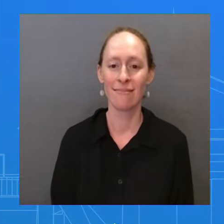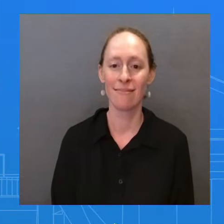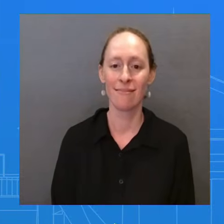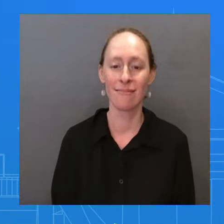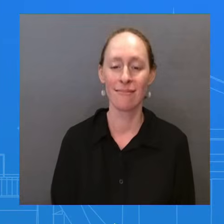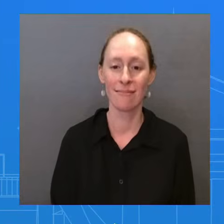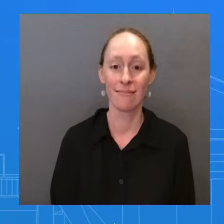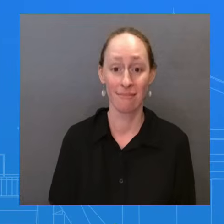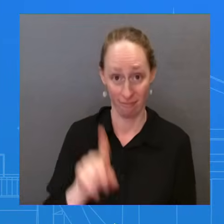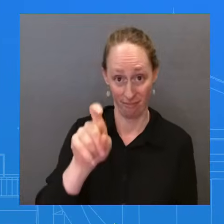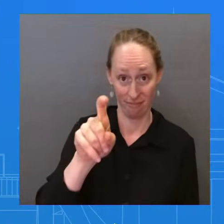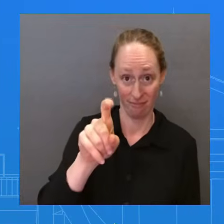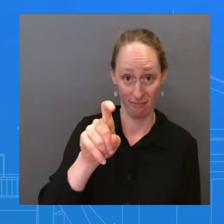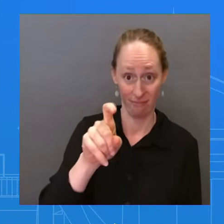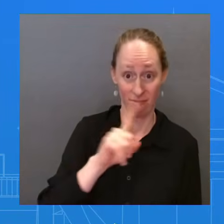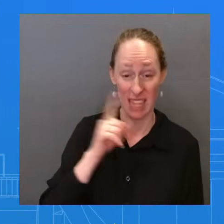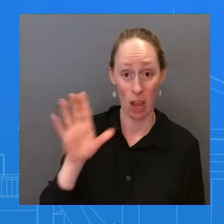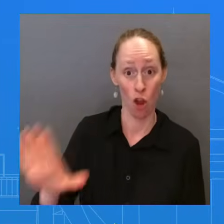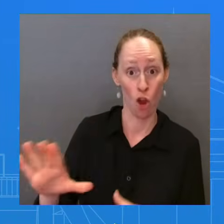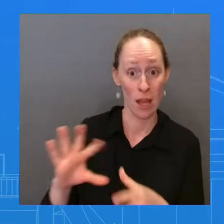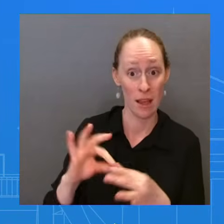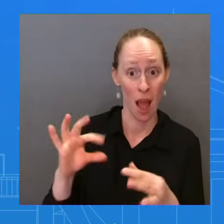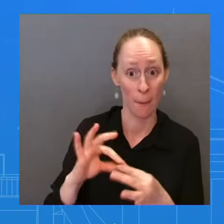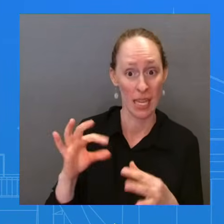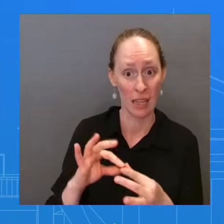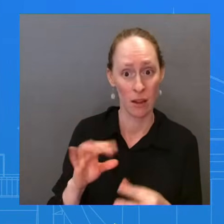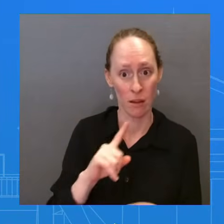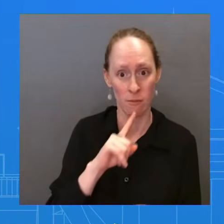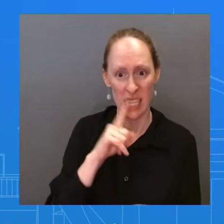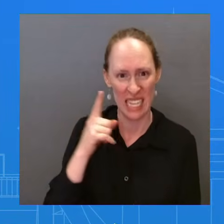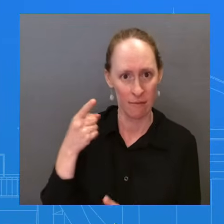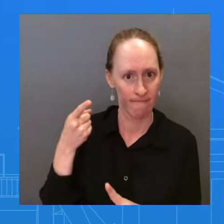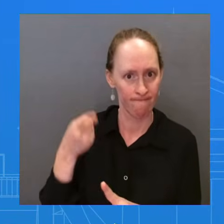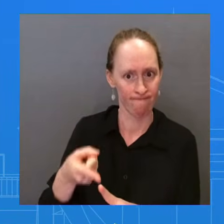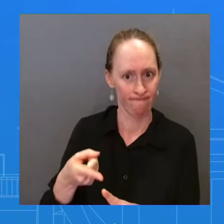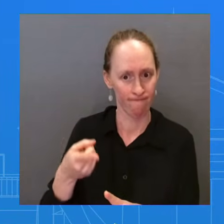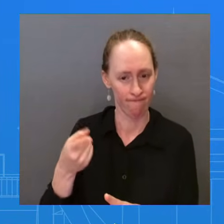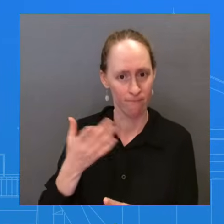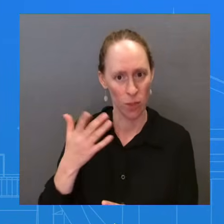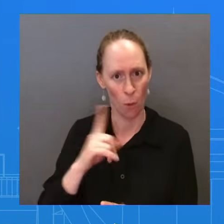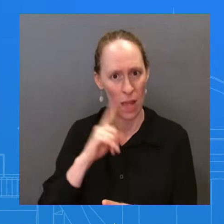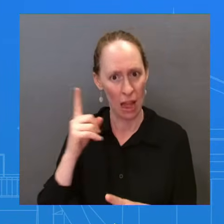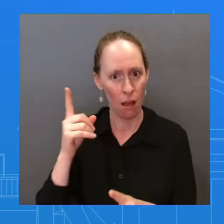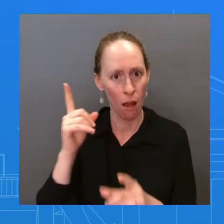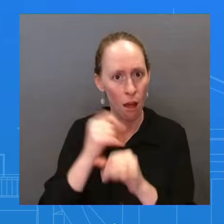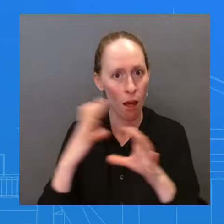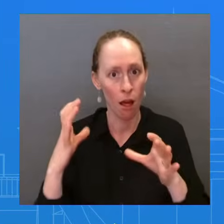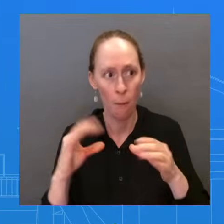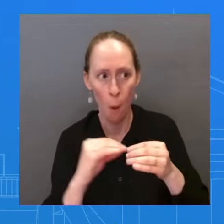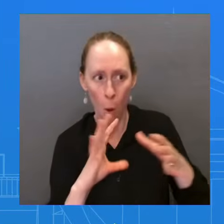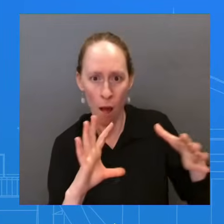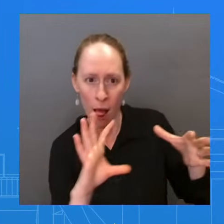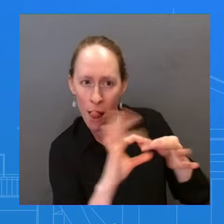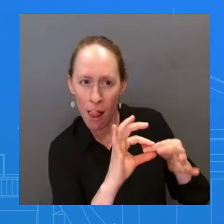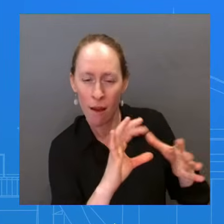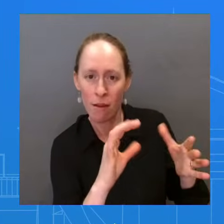I mean, I can't get inside her head and speak for her motivations or intentions.